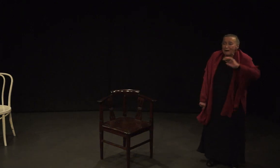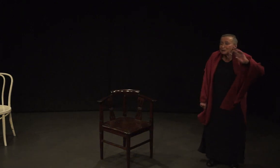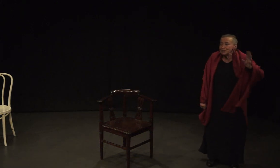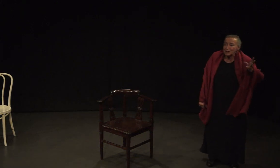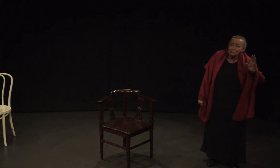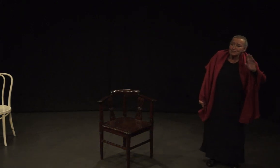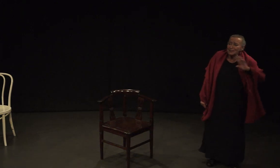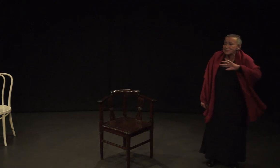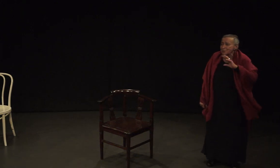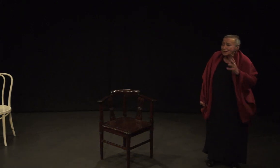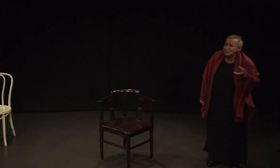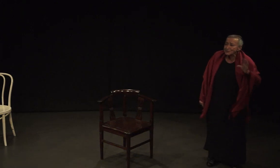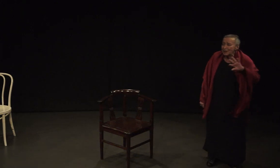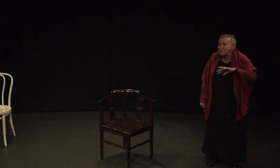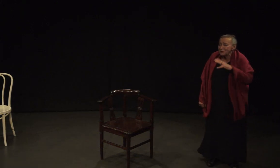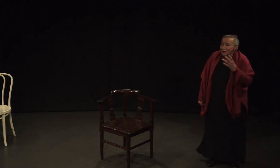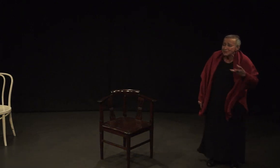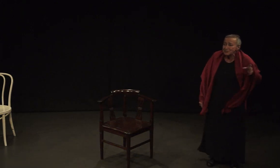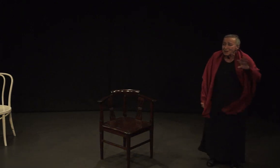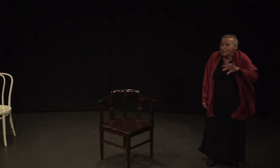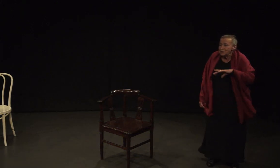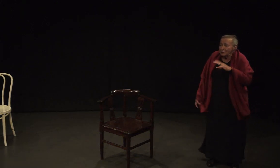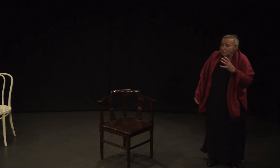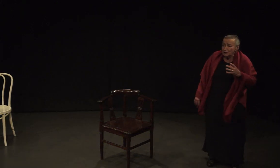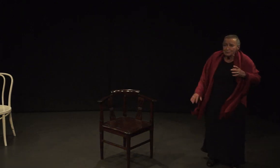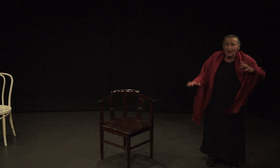had swarmed there, tickling, biting.